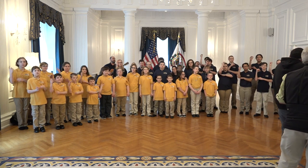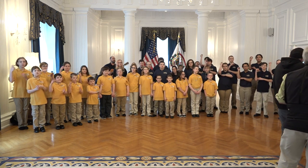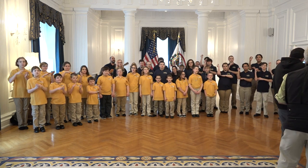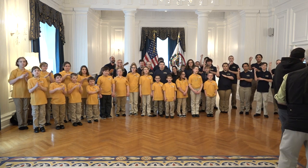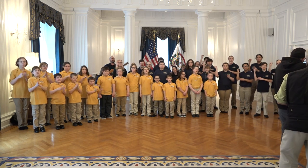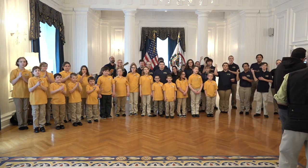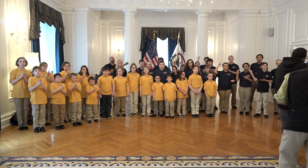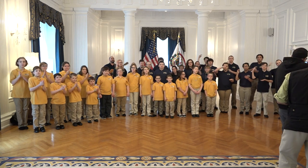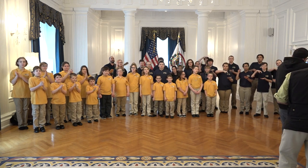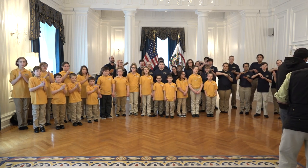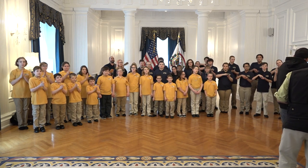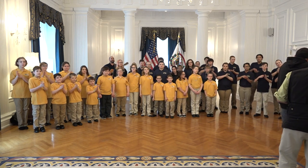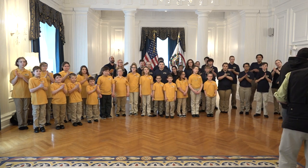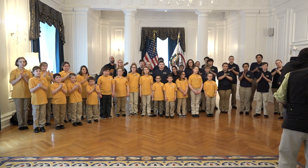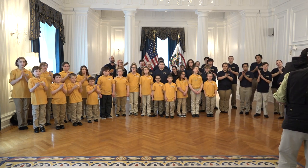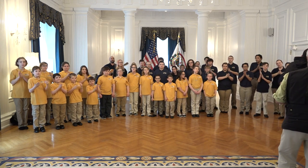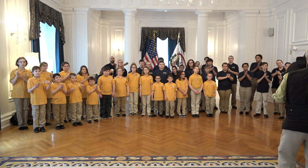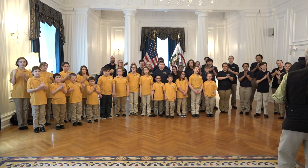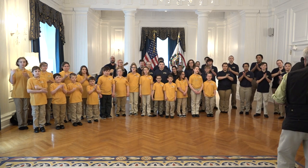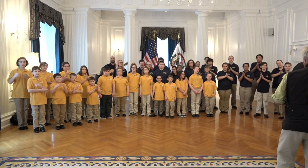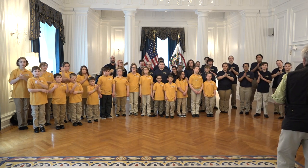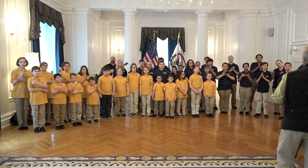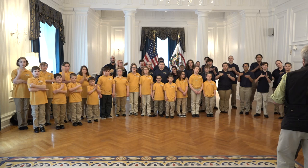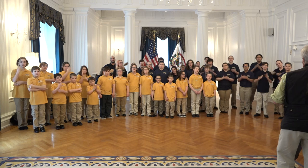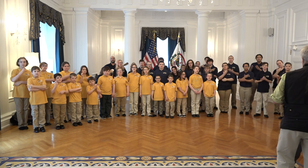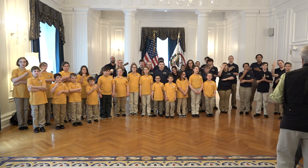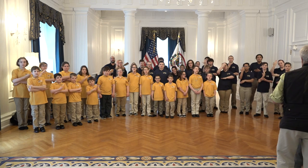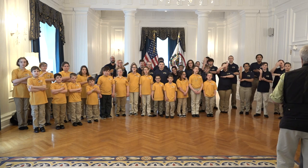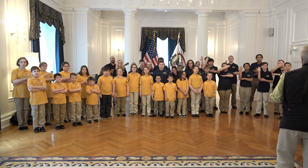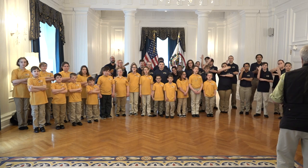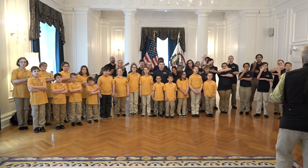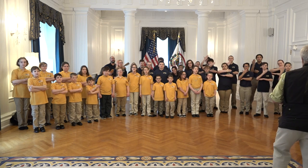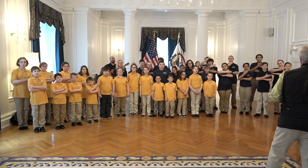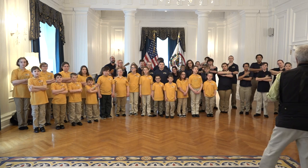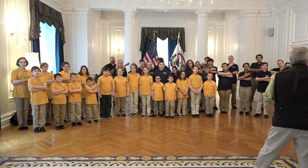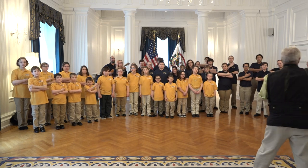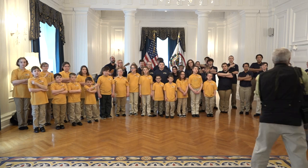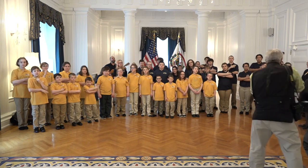We wake up eager for the brand new day